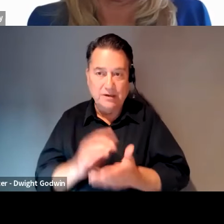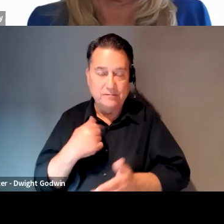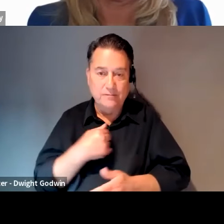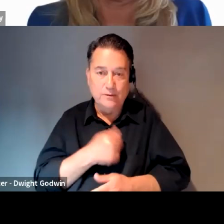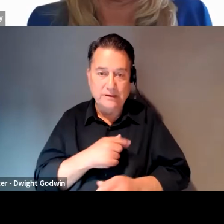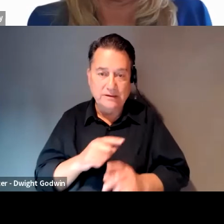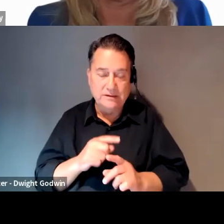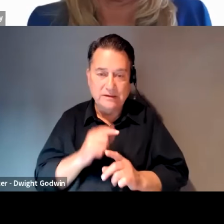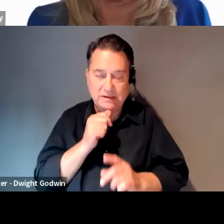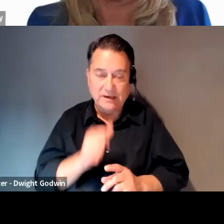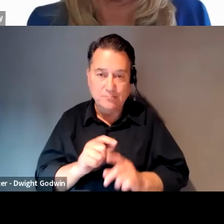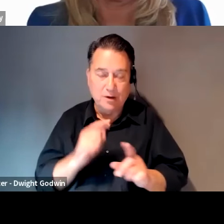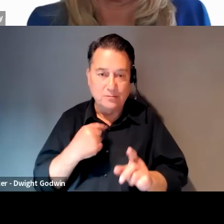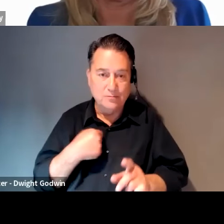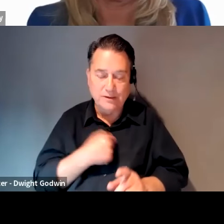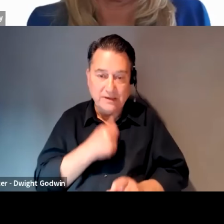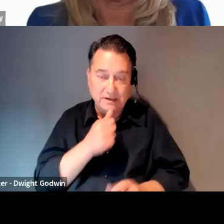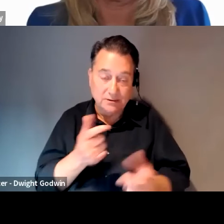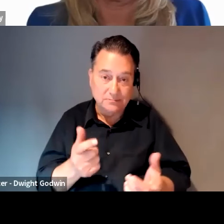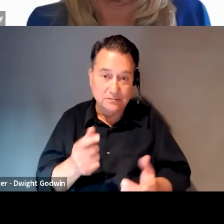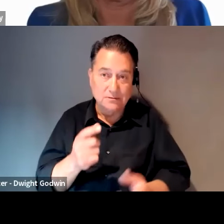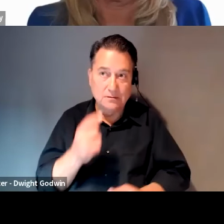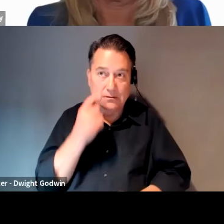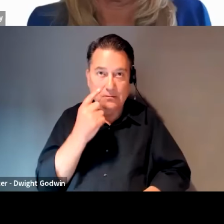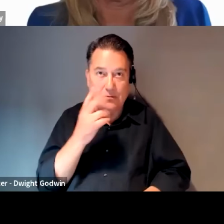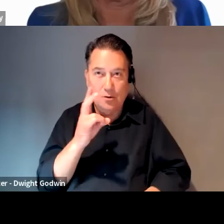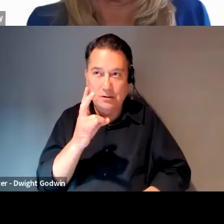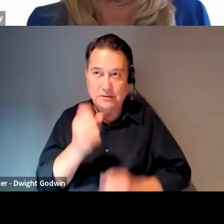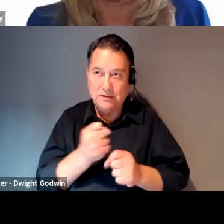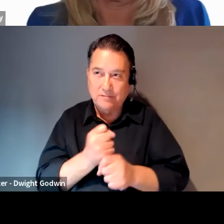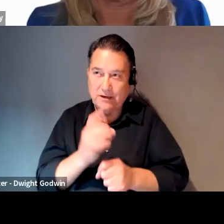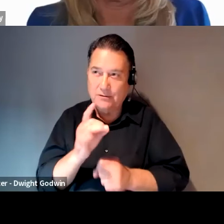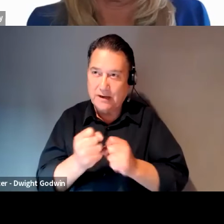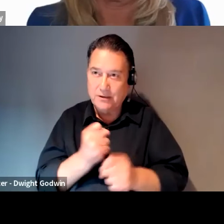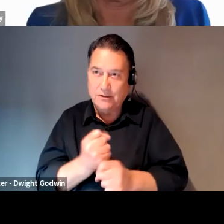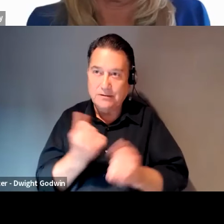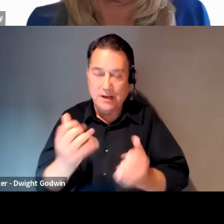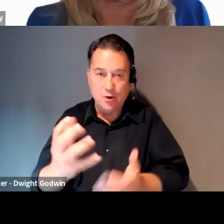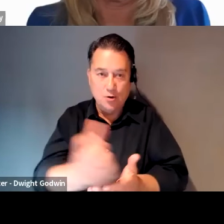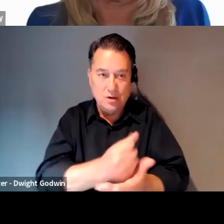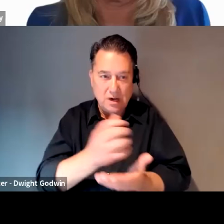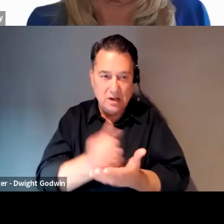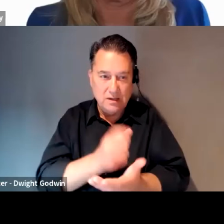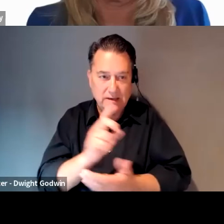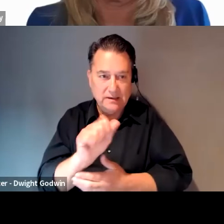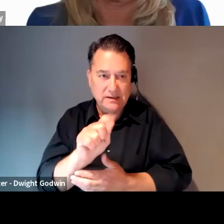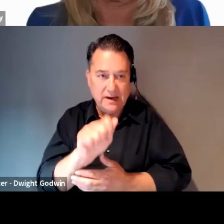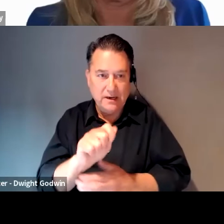And so we have now, for seven or eight years, collected our data and we're looking at all the points,